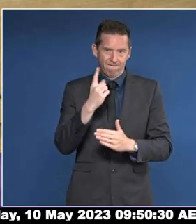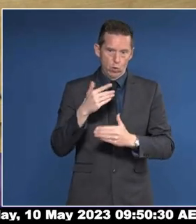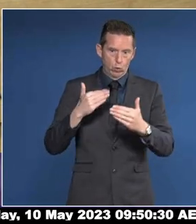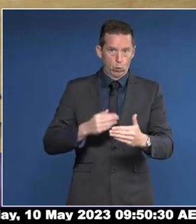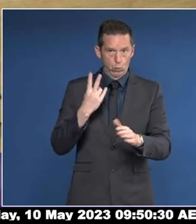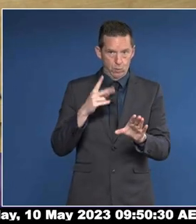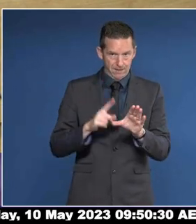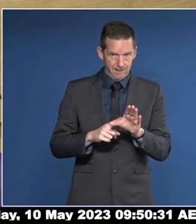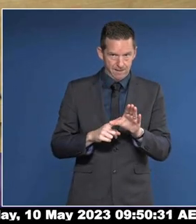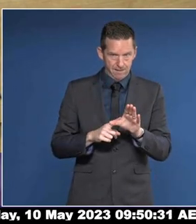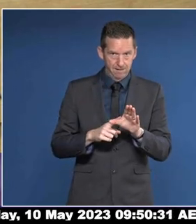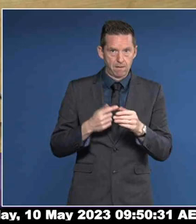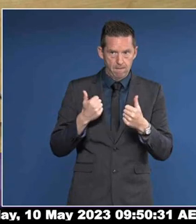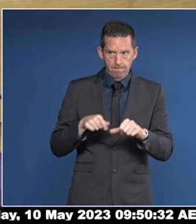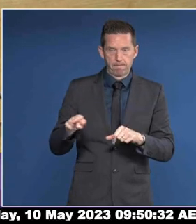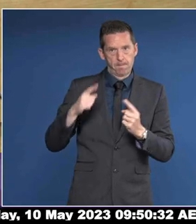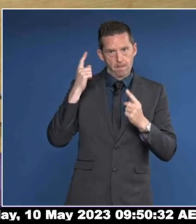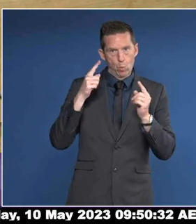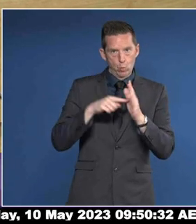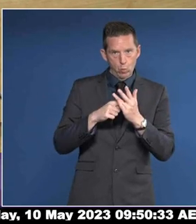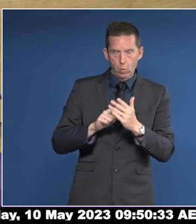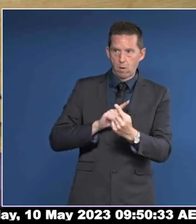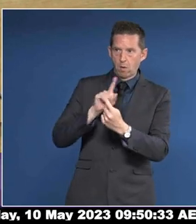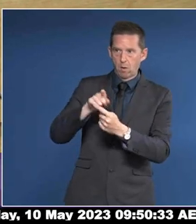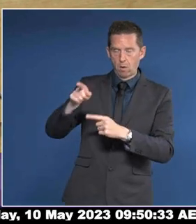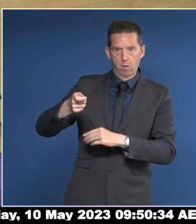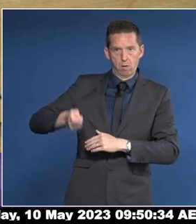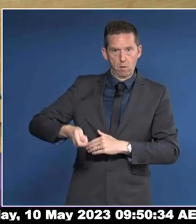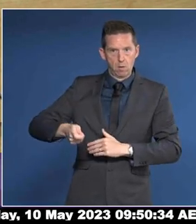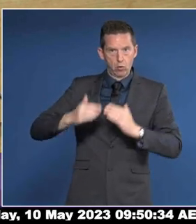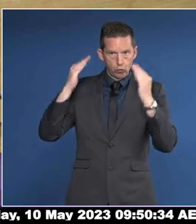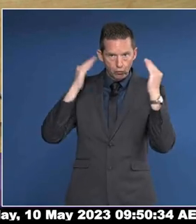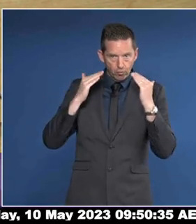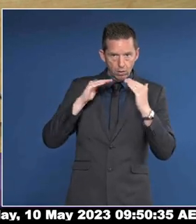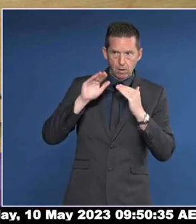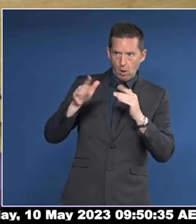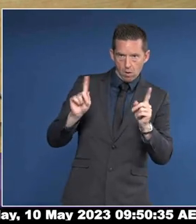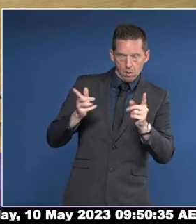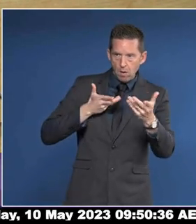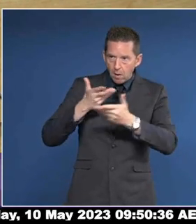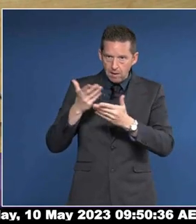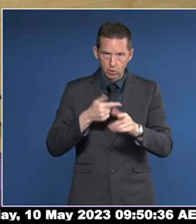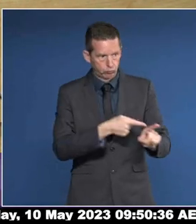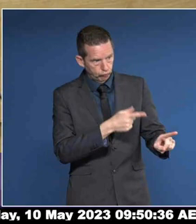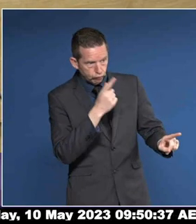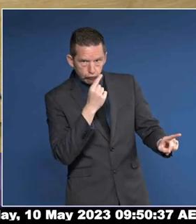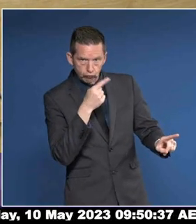step of approaching a magistrate to at least determine whether this was at a sufficiently